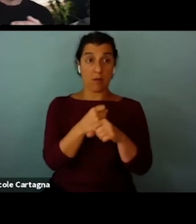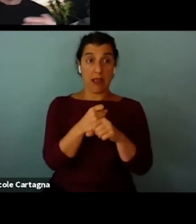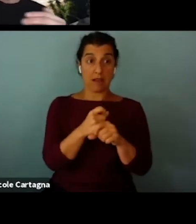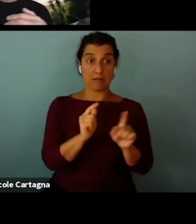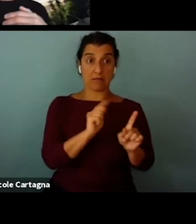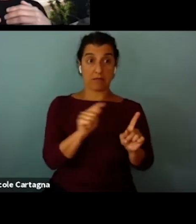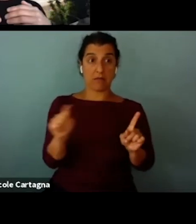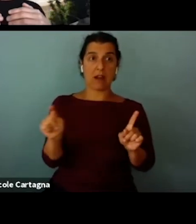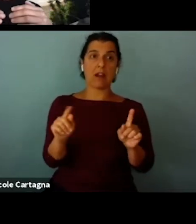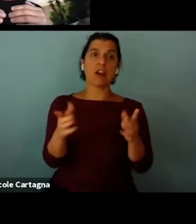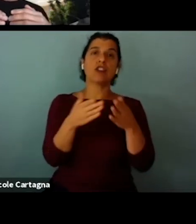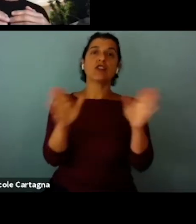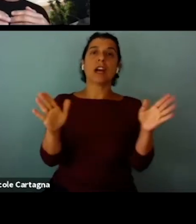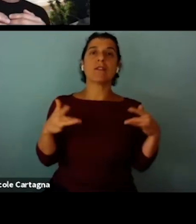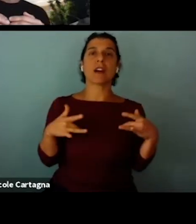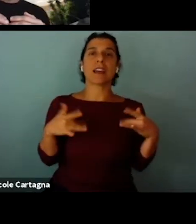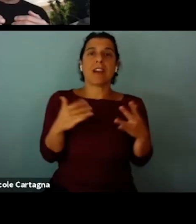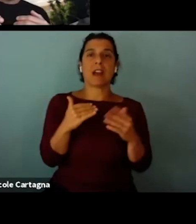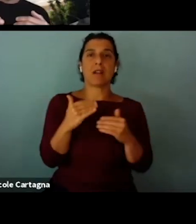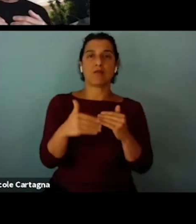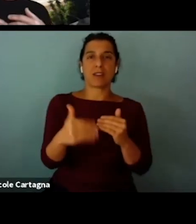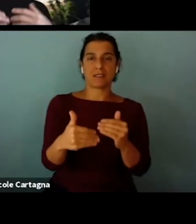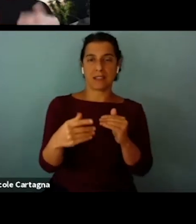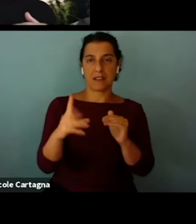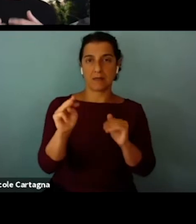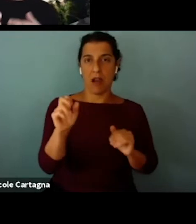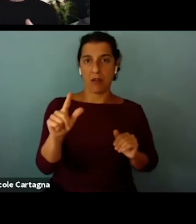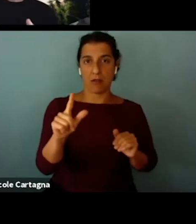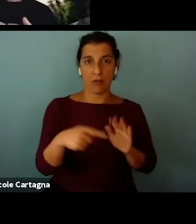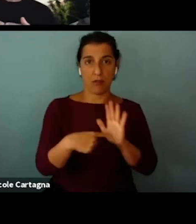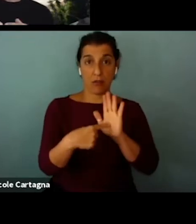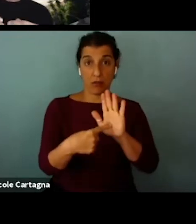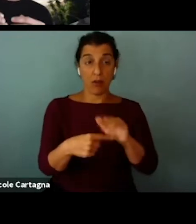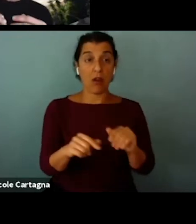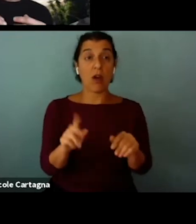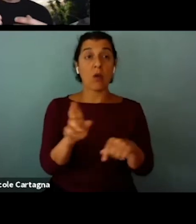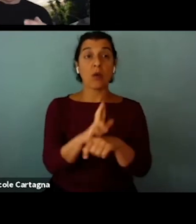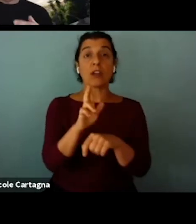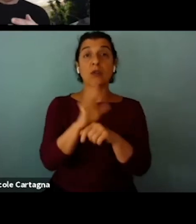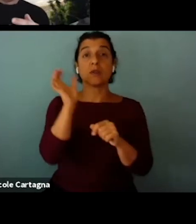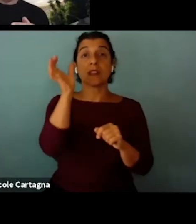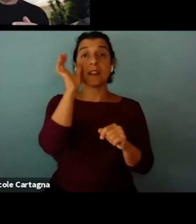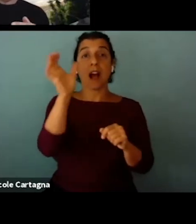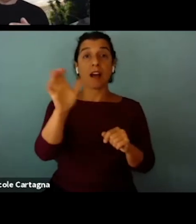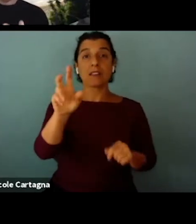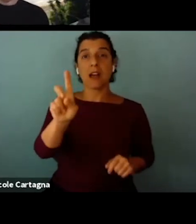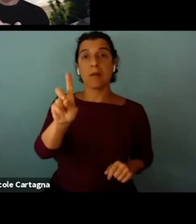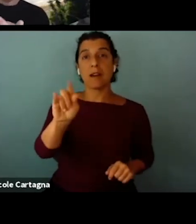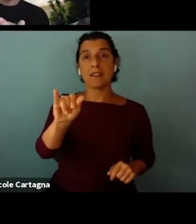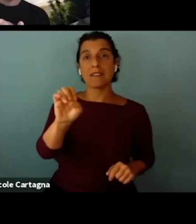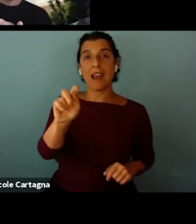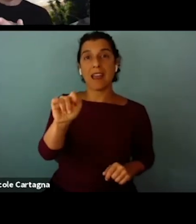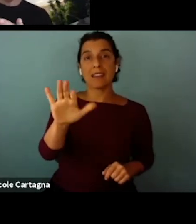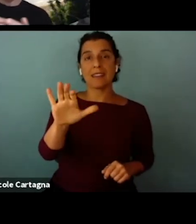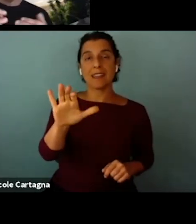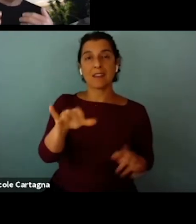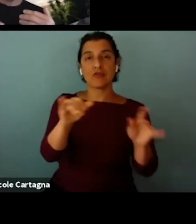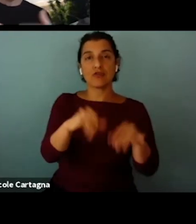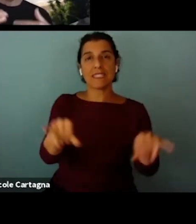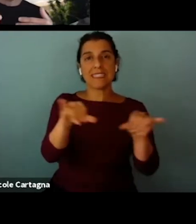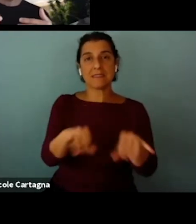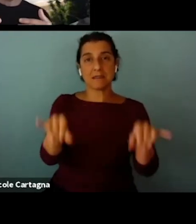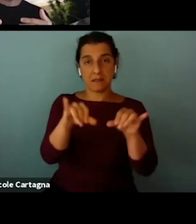event processing model and so we use the concepts of diactic routines so these are routines that